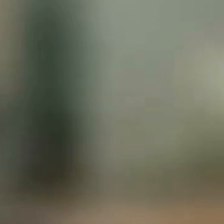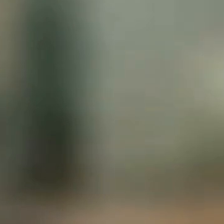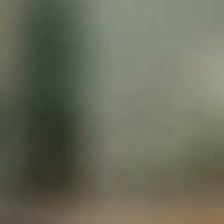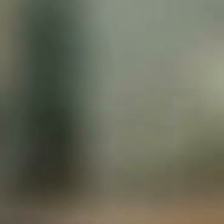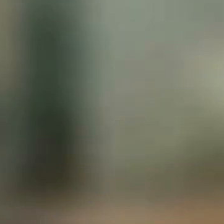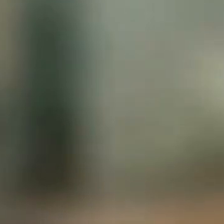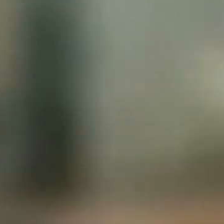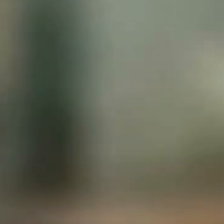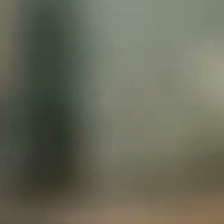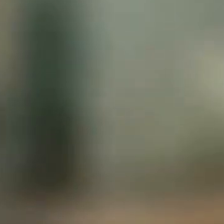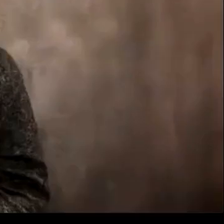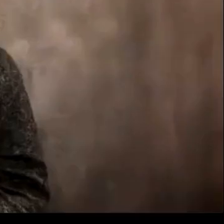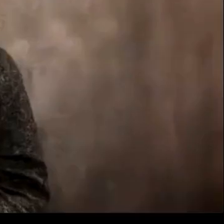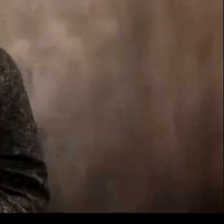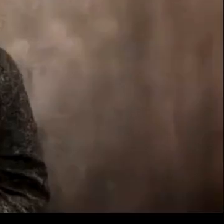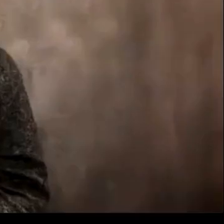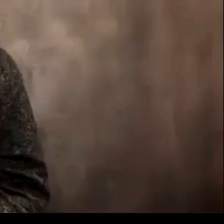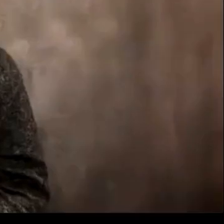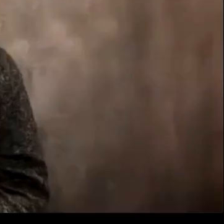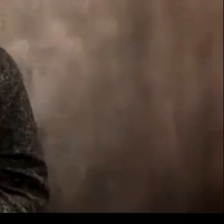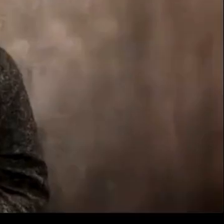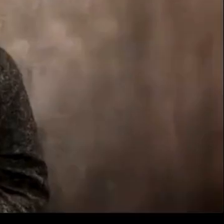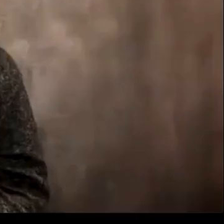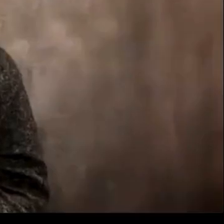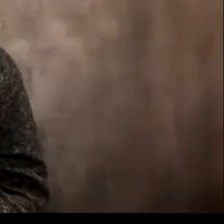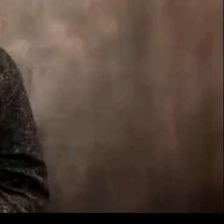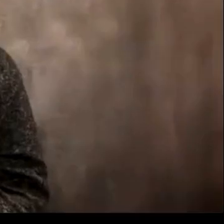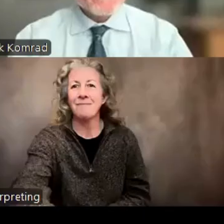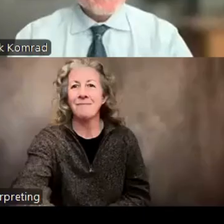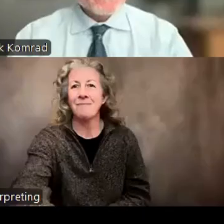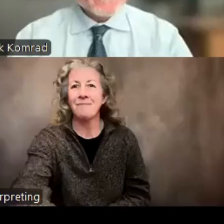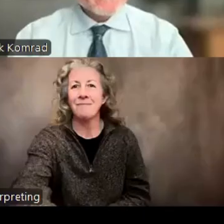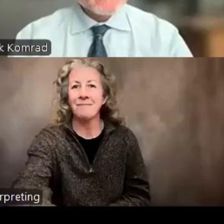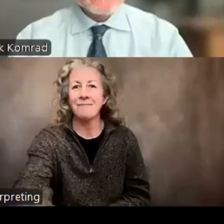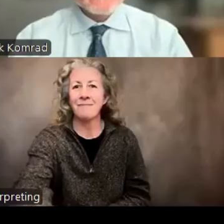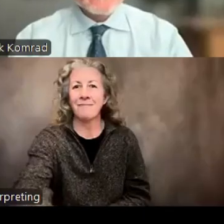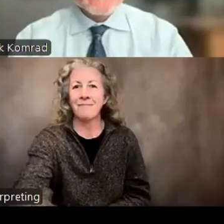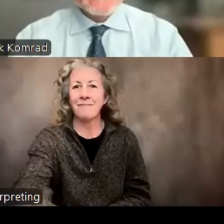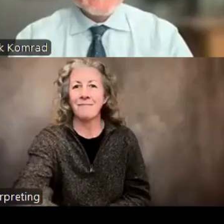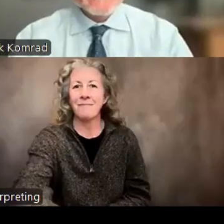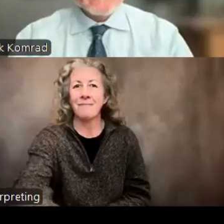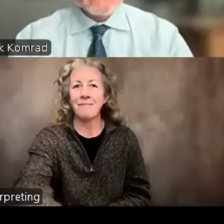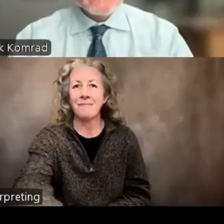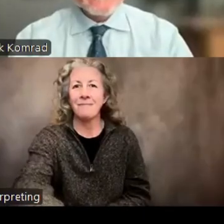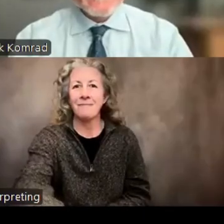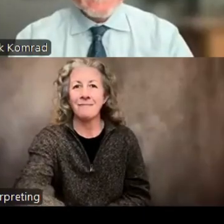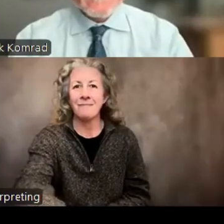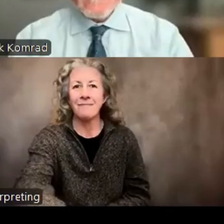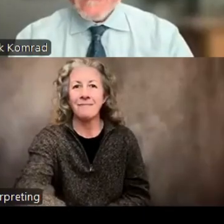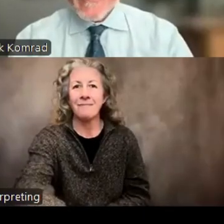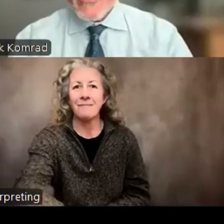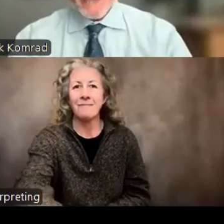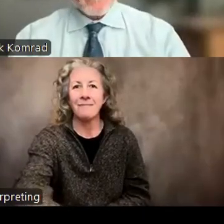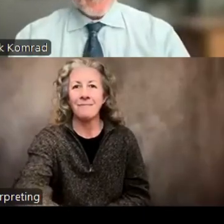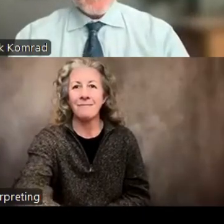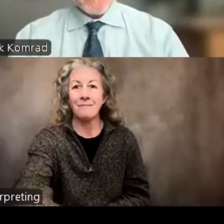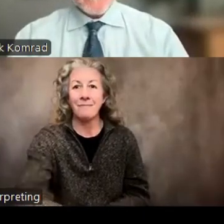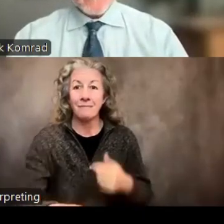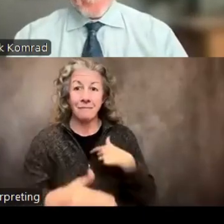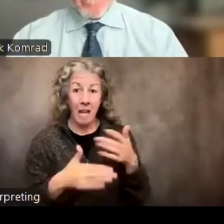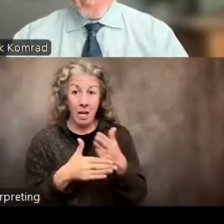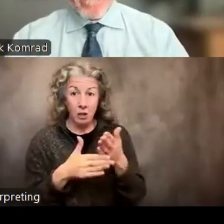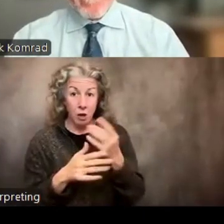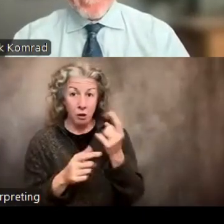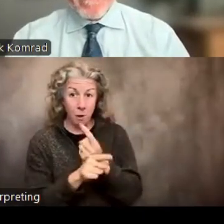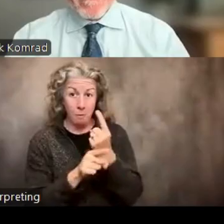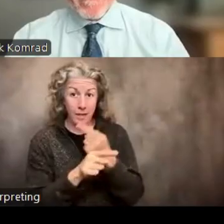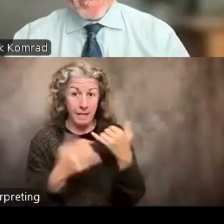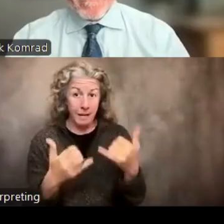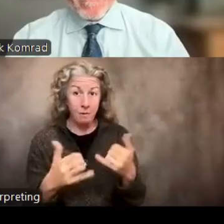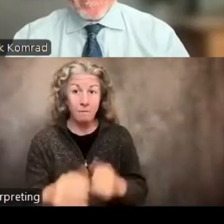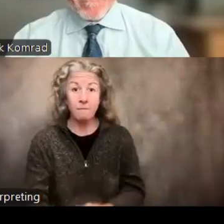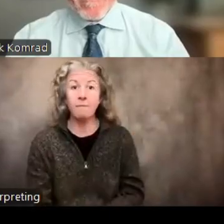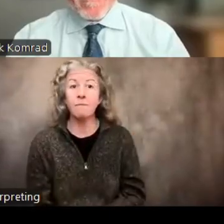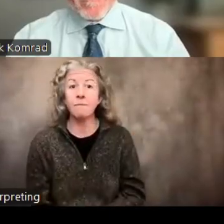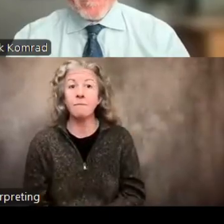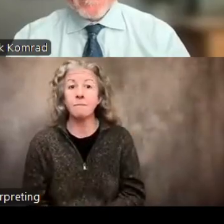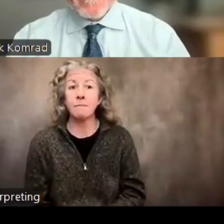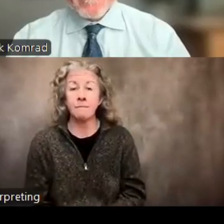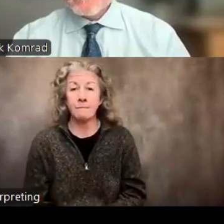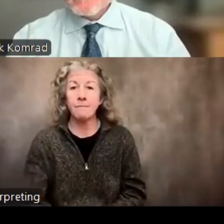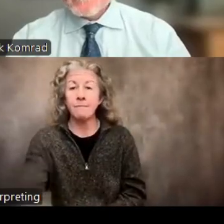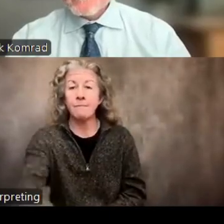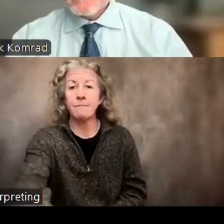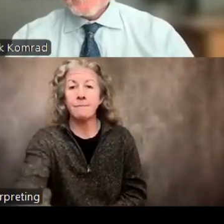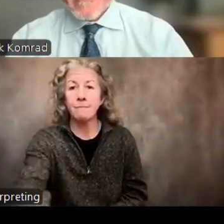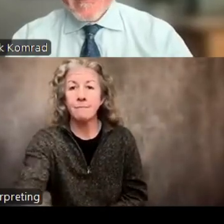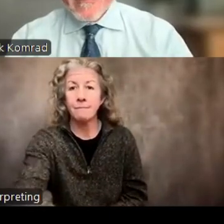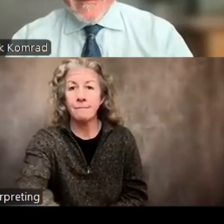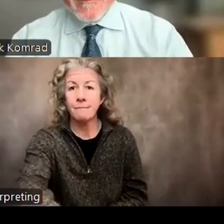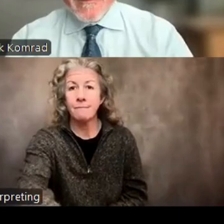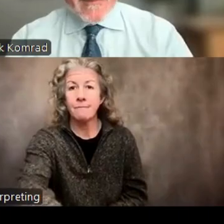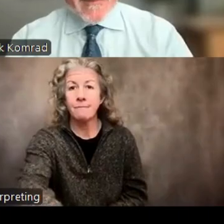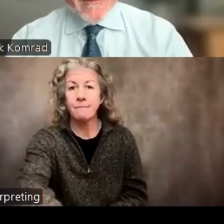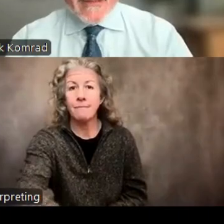screen. Here. Here we go. Am I sharing properly now? Is that